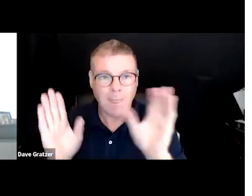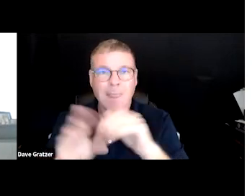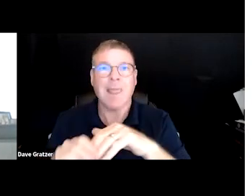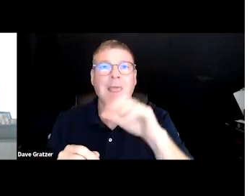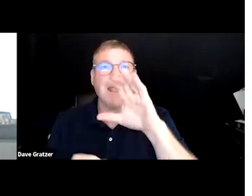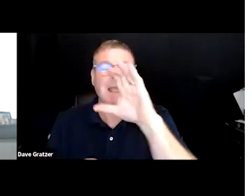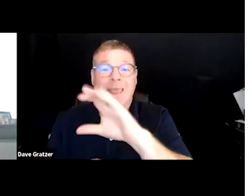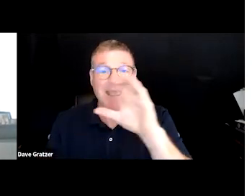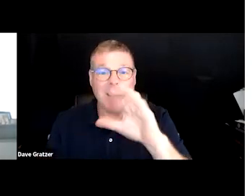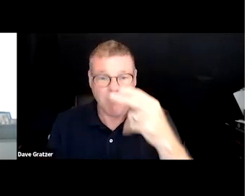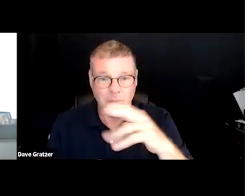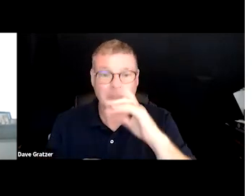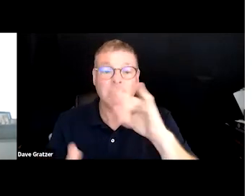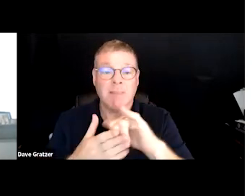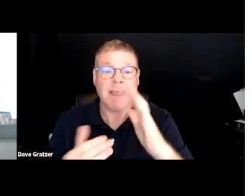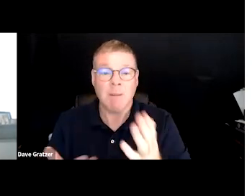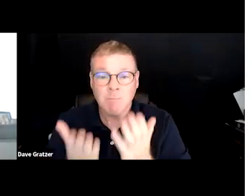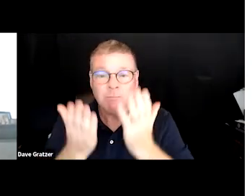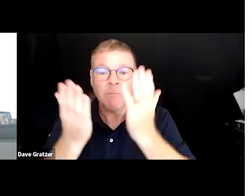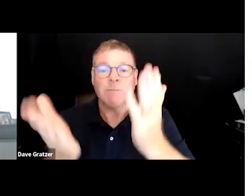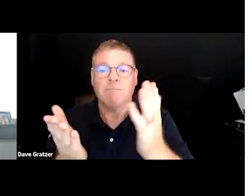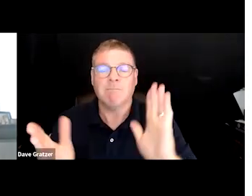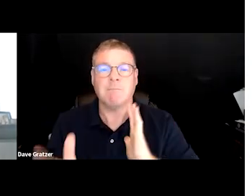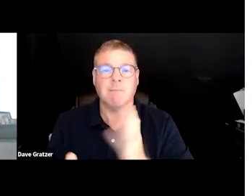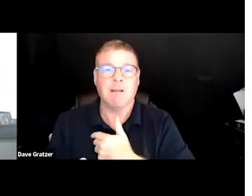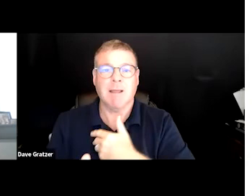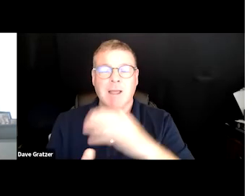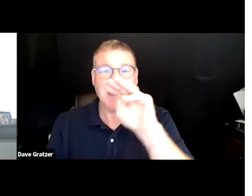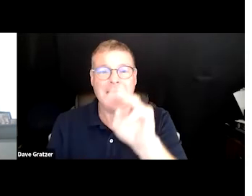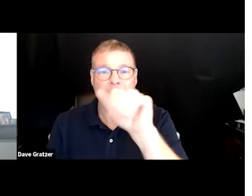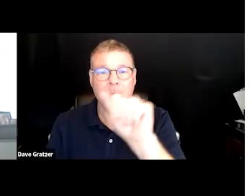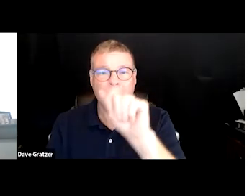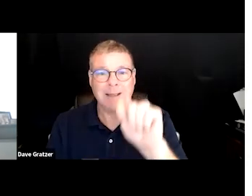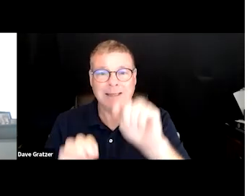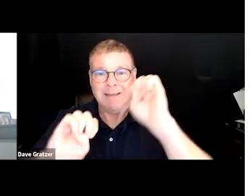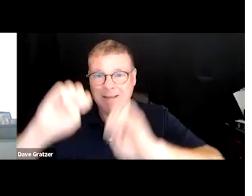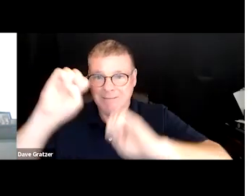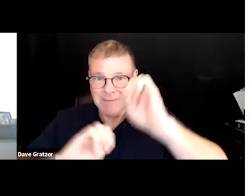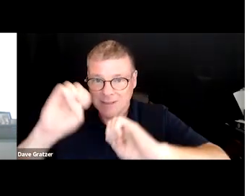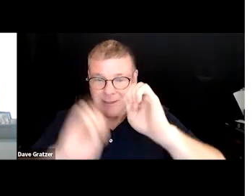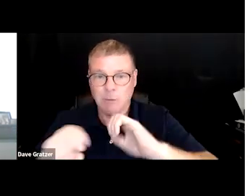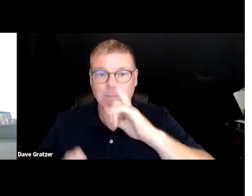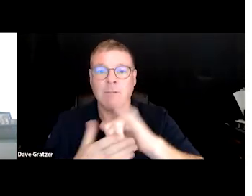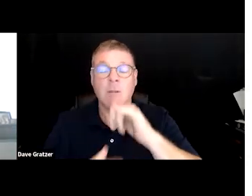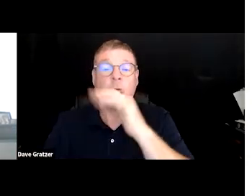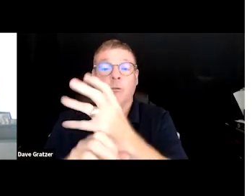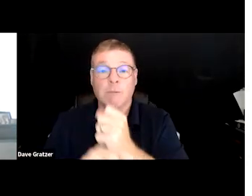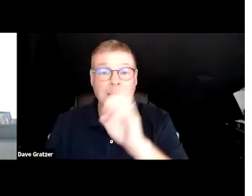is in the process of completing our MAT evaluation for those who received MAT through 2020.